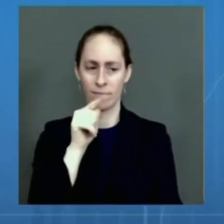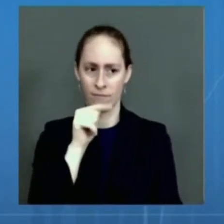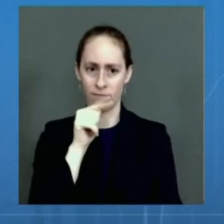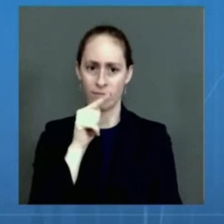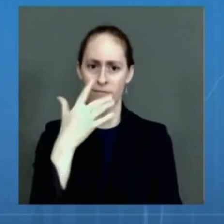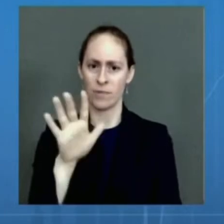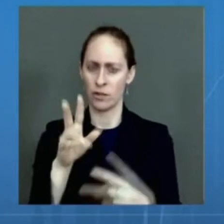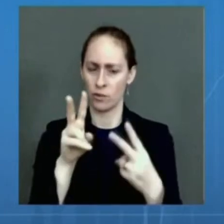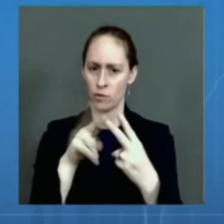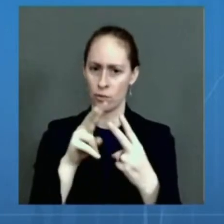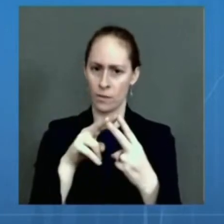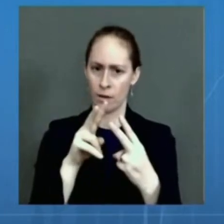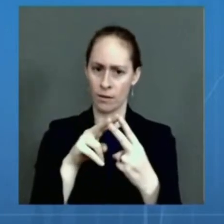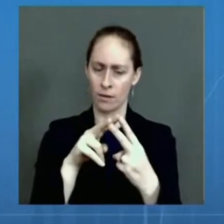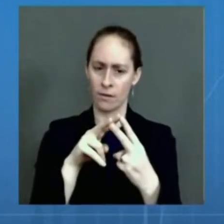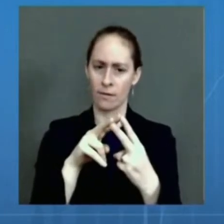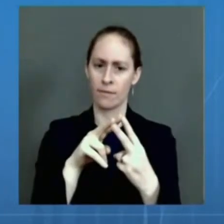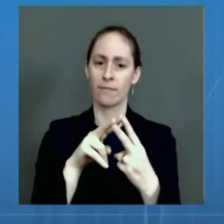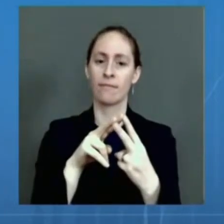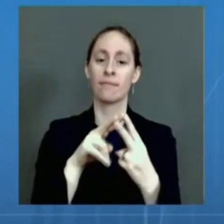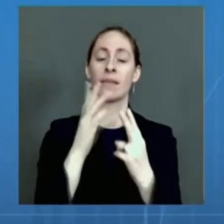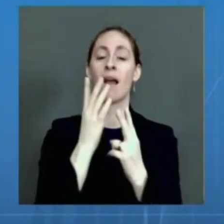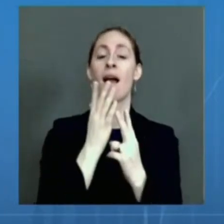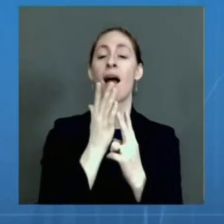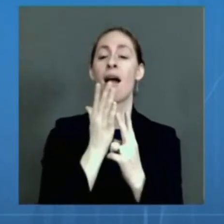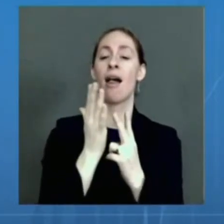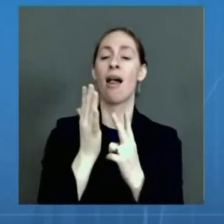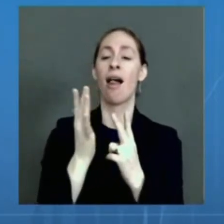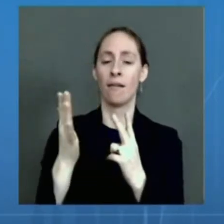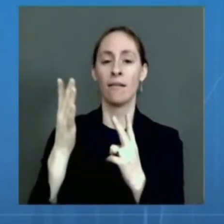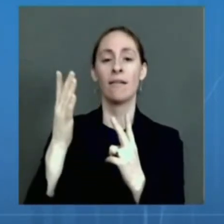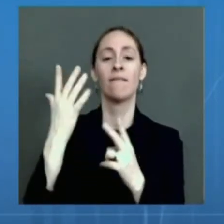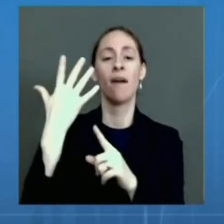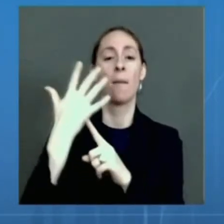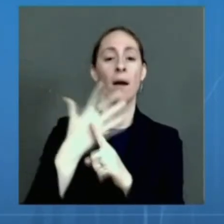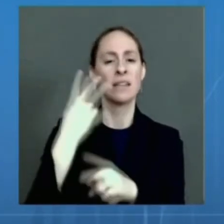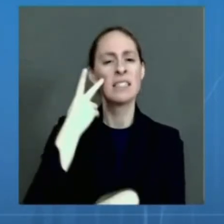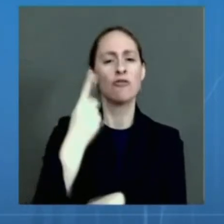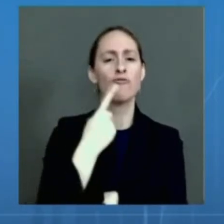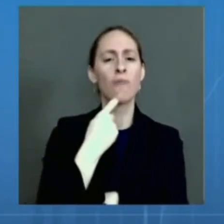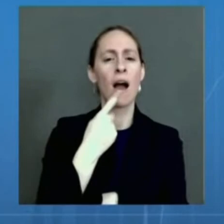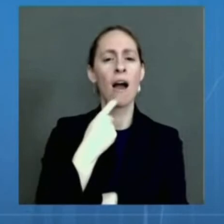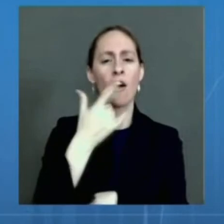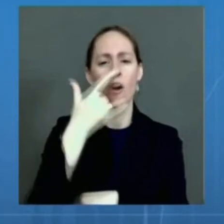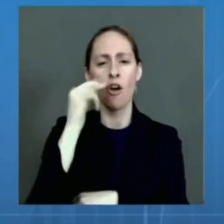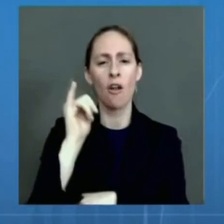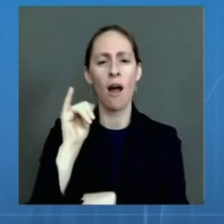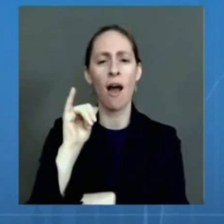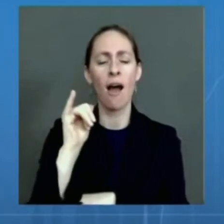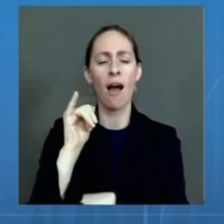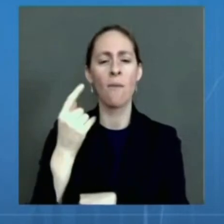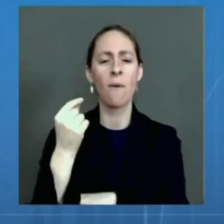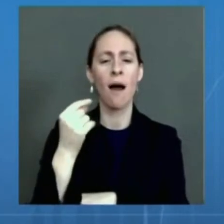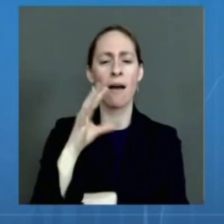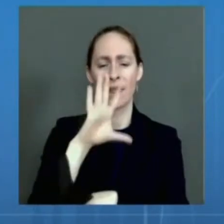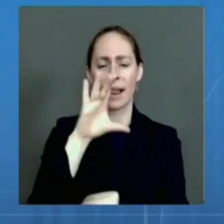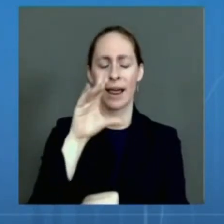MONTHS AFTER THE SECOND DOSE